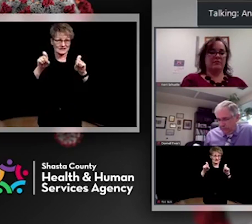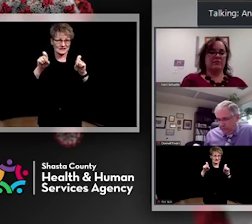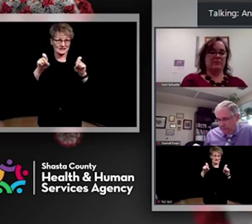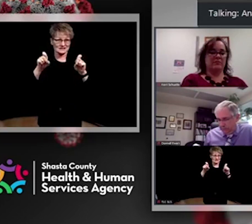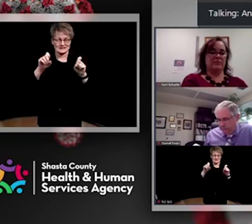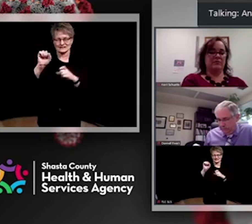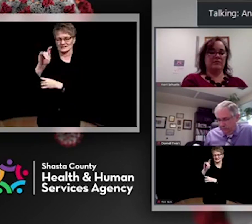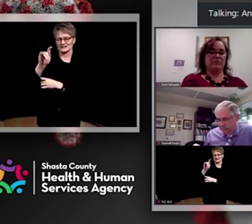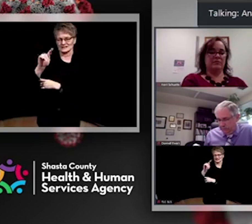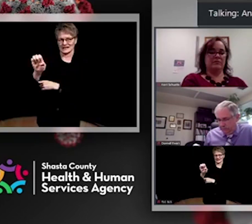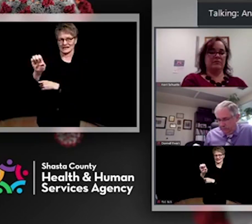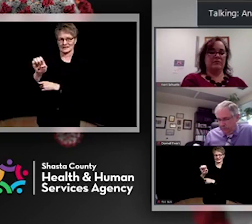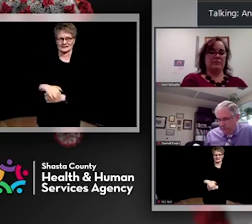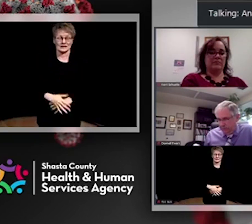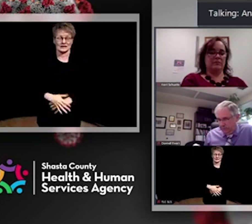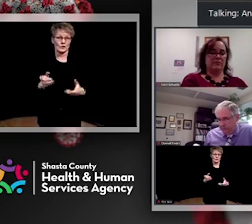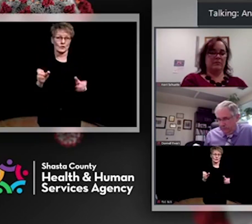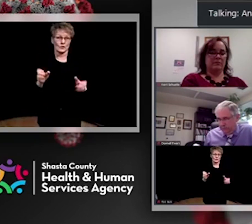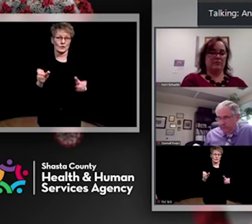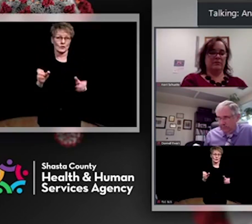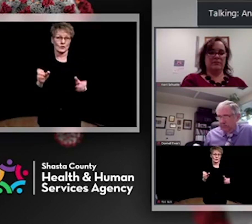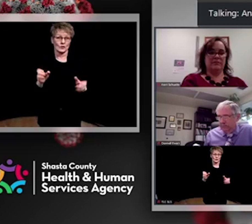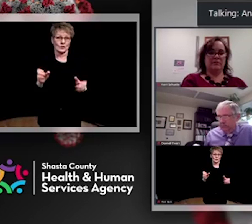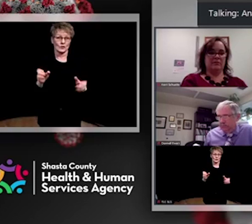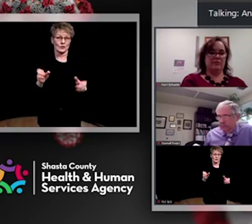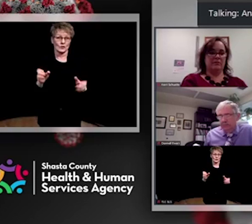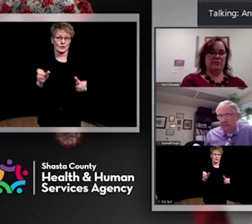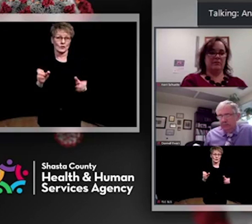missed it, but when can we expect these resources to get up and running here in the County?